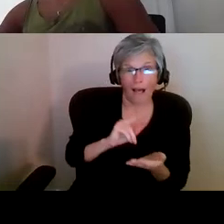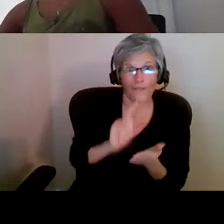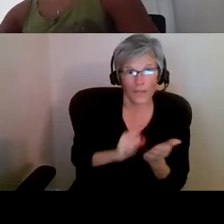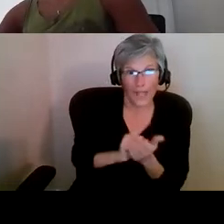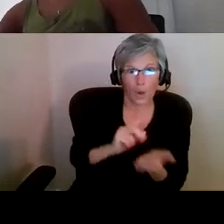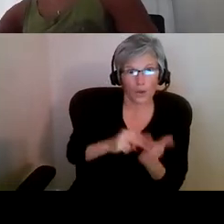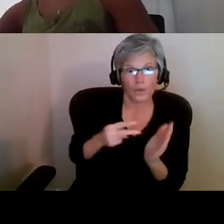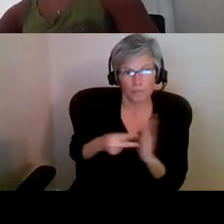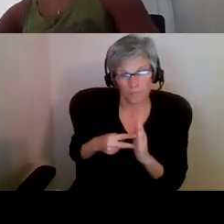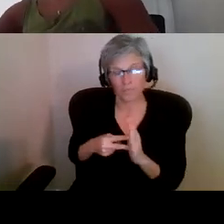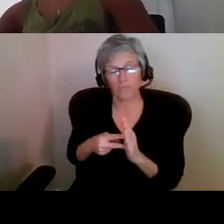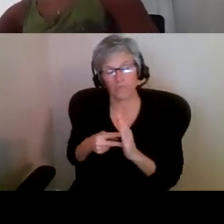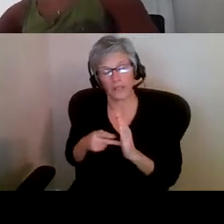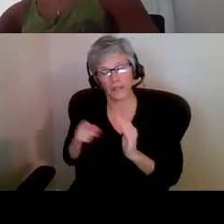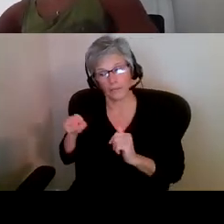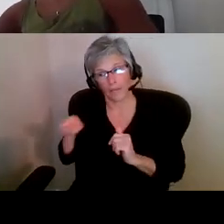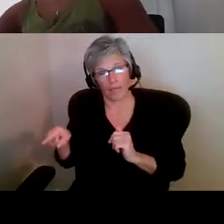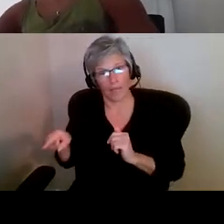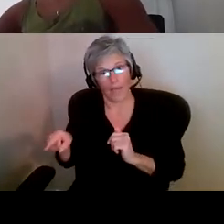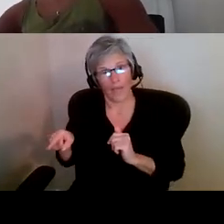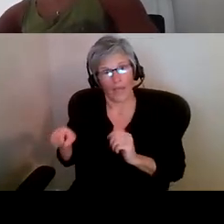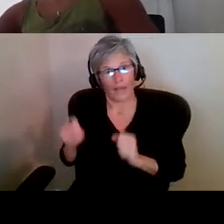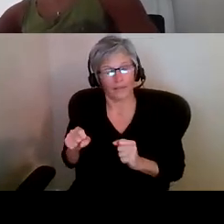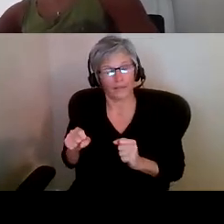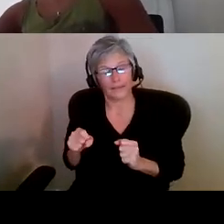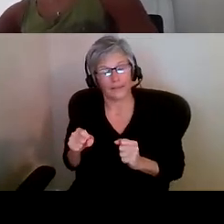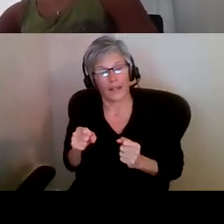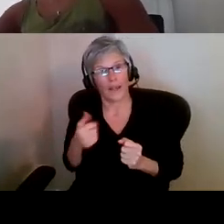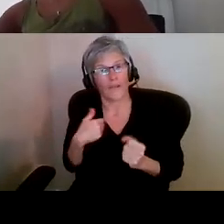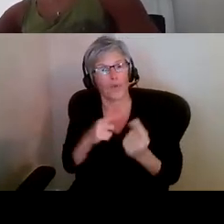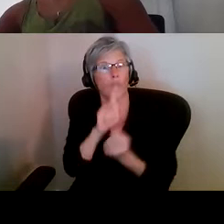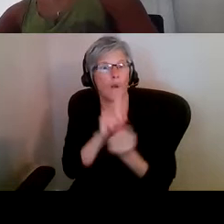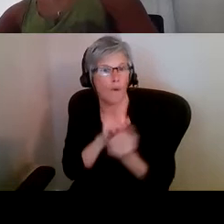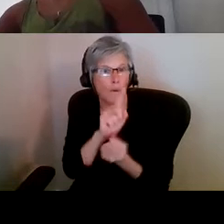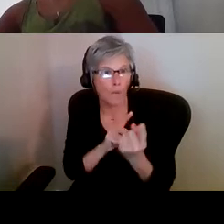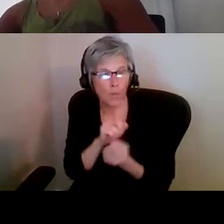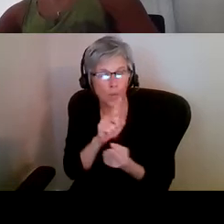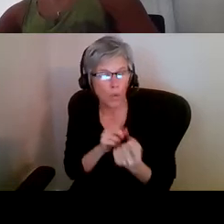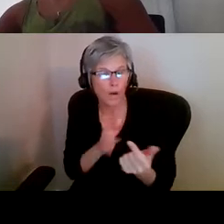one-on-one guidance as to questions about their academic performance and the course.